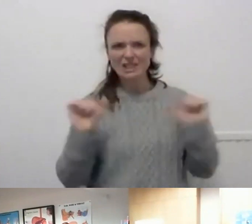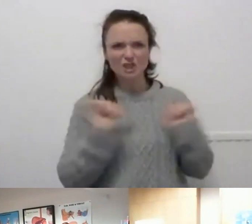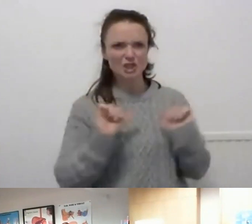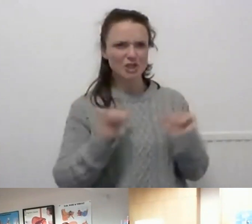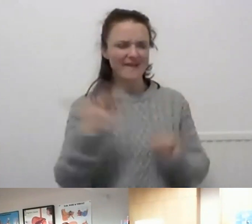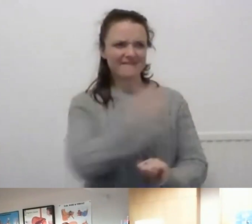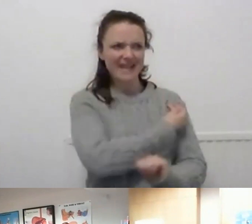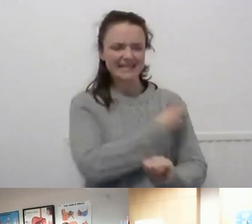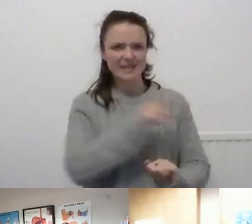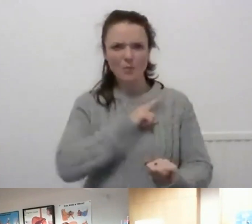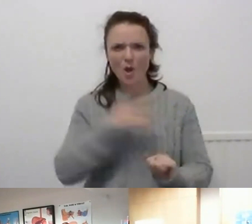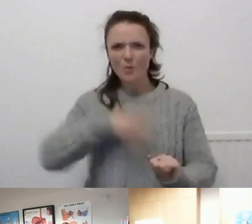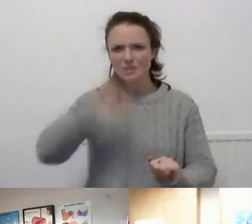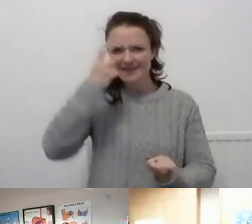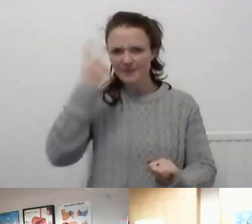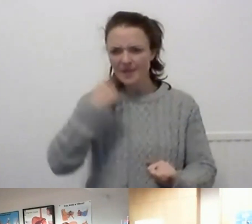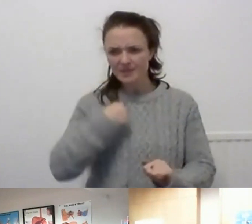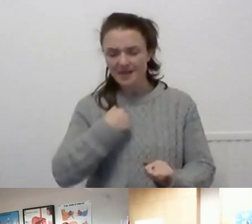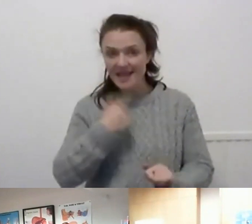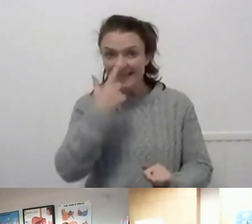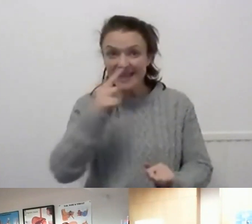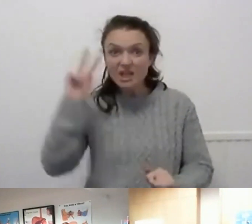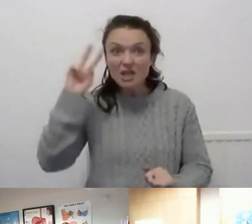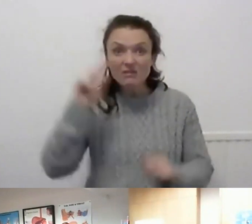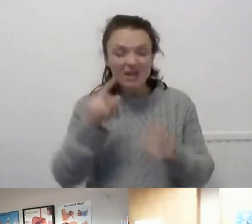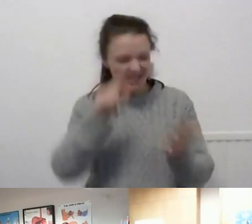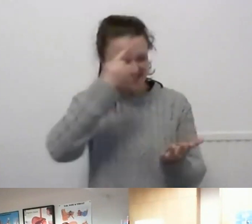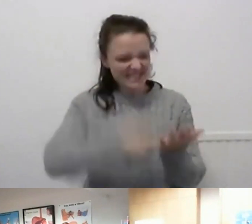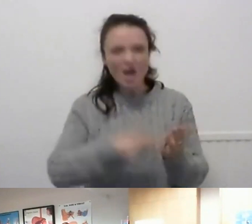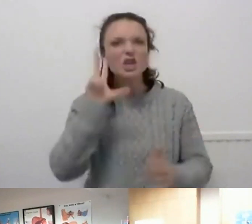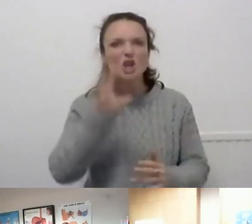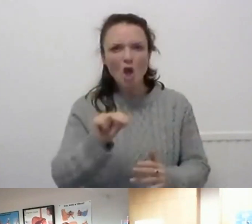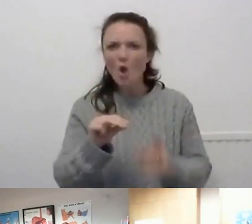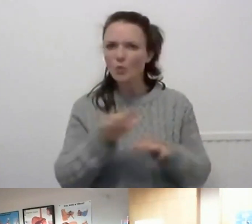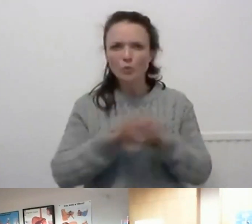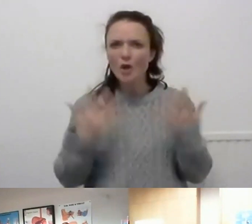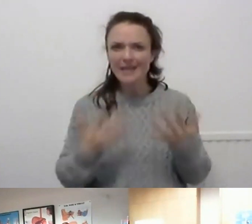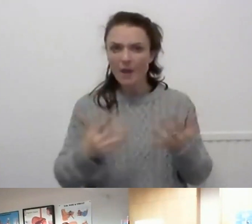Can I change my mind later on? Yes, I think you can. I think you can. I think we would encourage